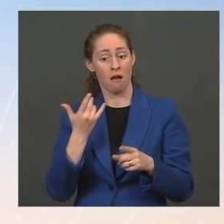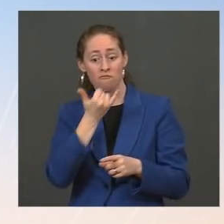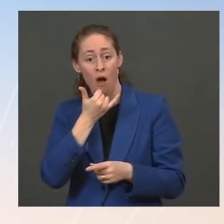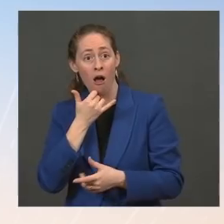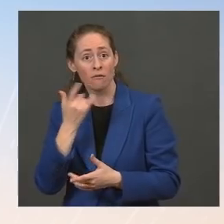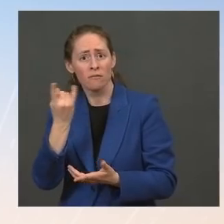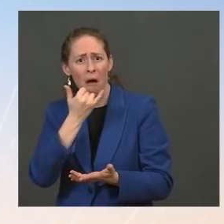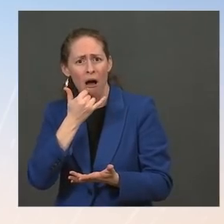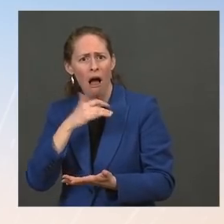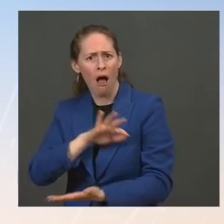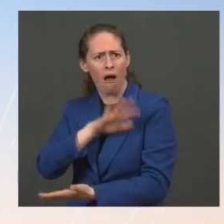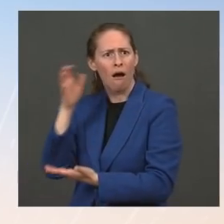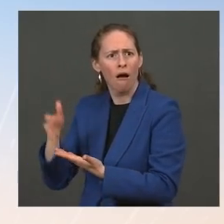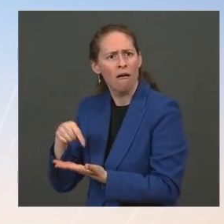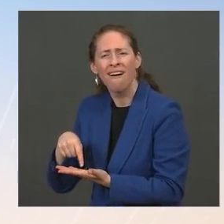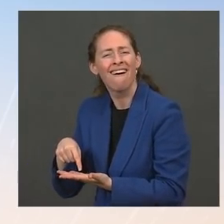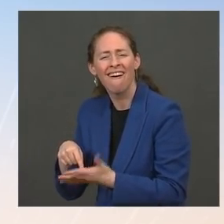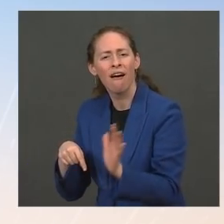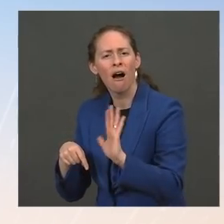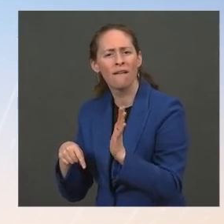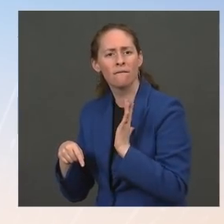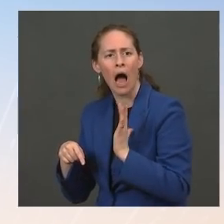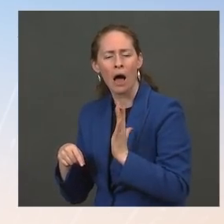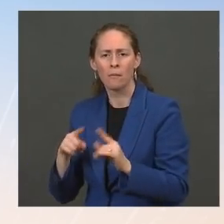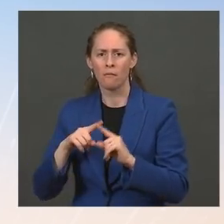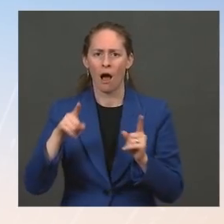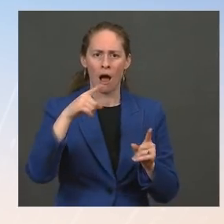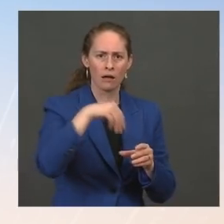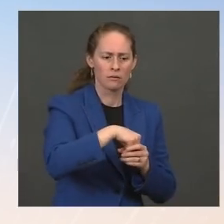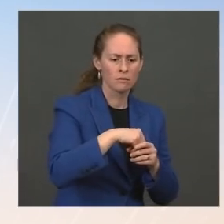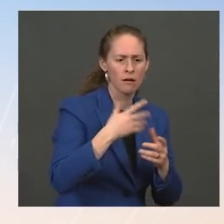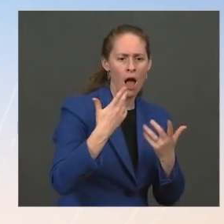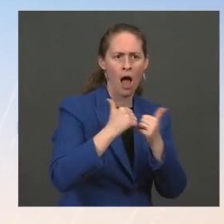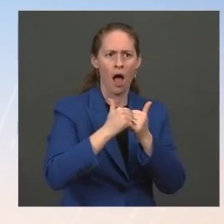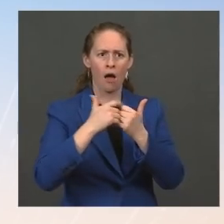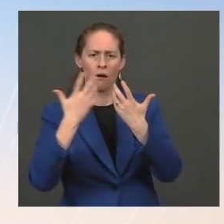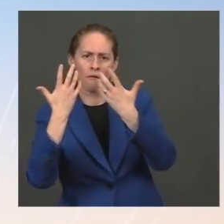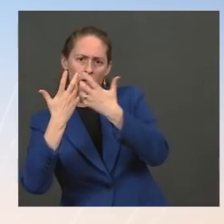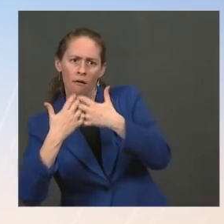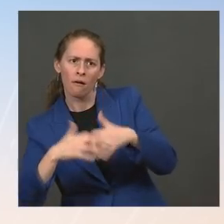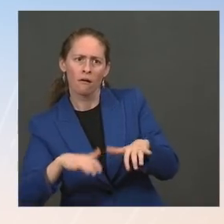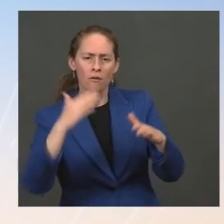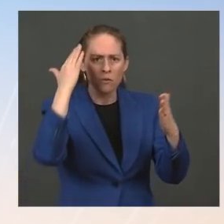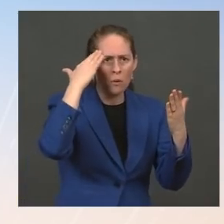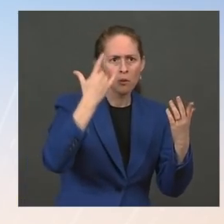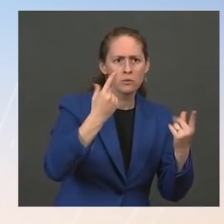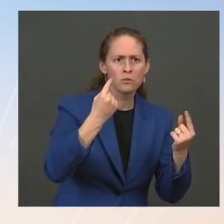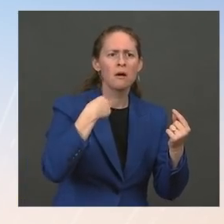which is not meant to be a criticism of any leaders in government, but more -- it's challenging to have public health officials